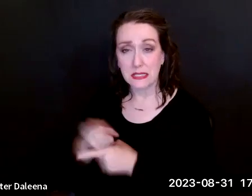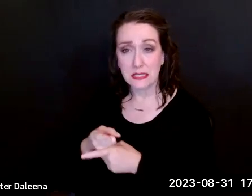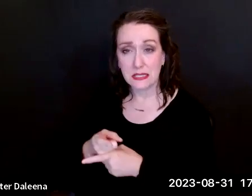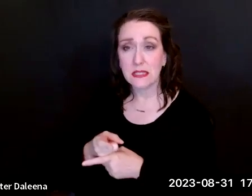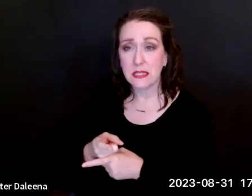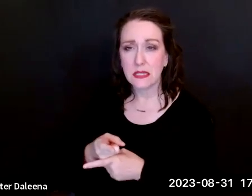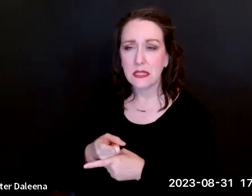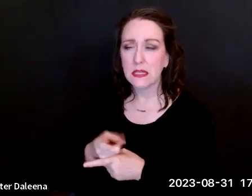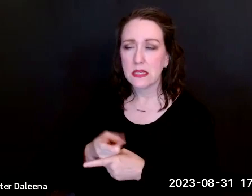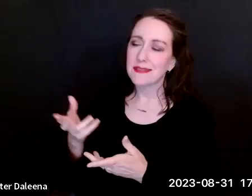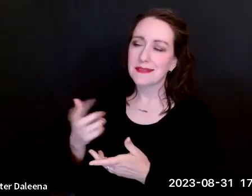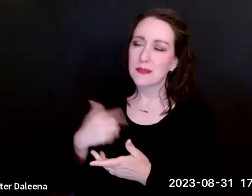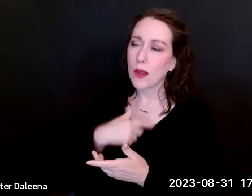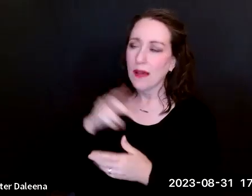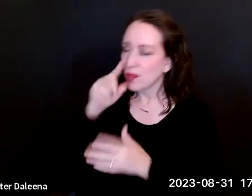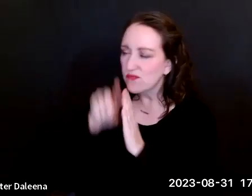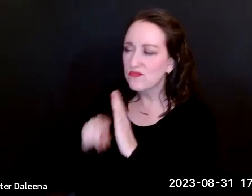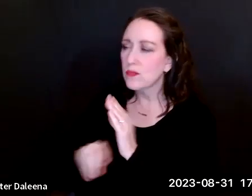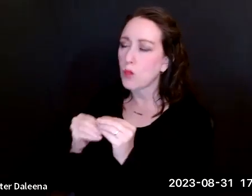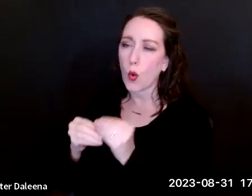um it's really something we have we would have to look into further for something like that